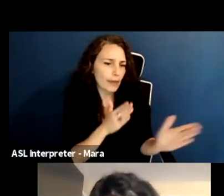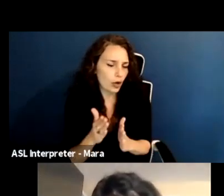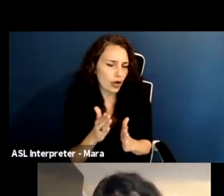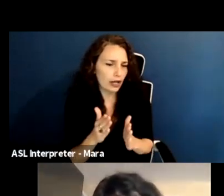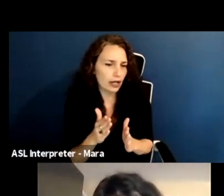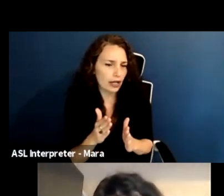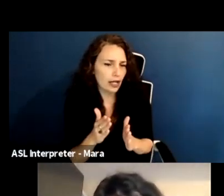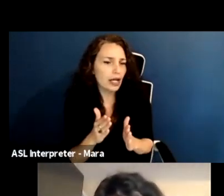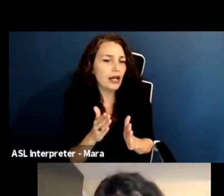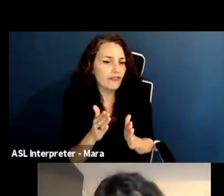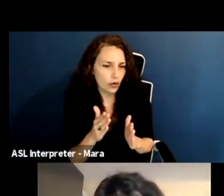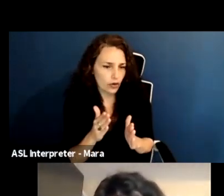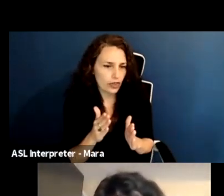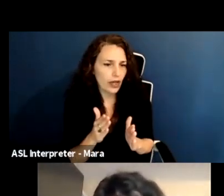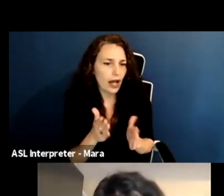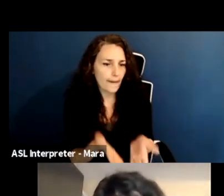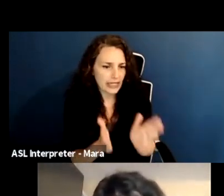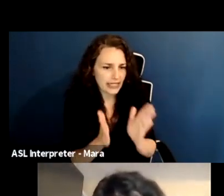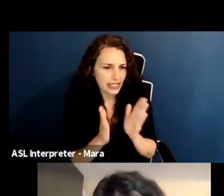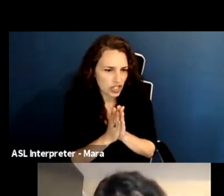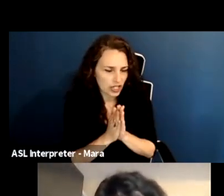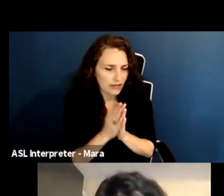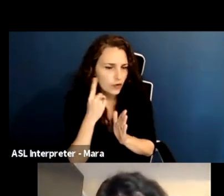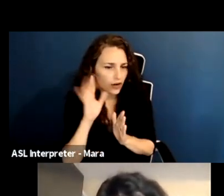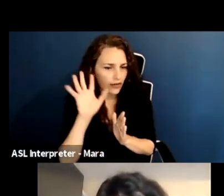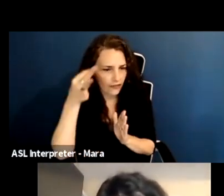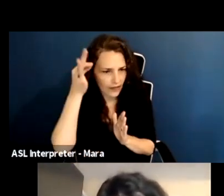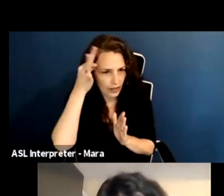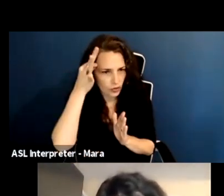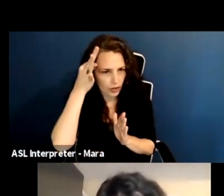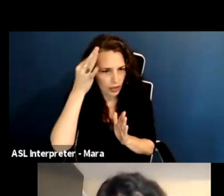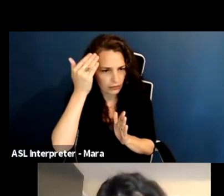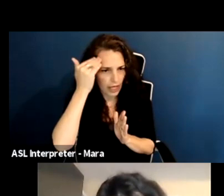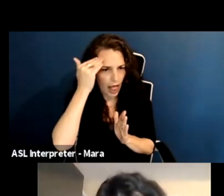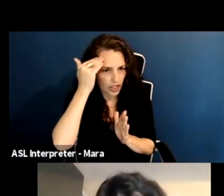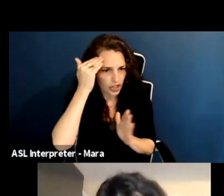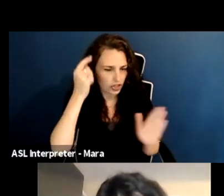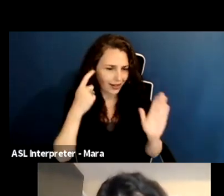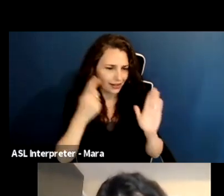for federal acknowledgement, which is extremely likely, there are seven mandatory criteria.